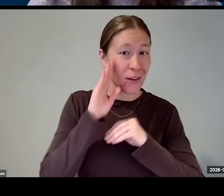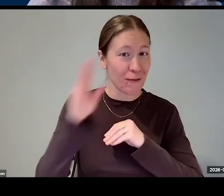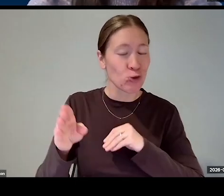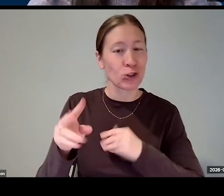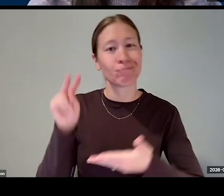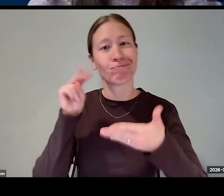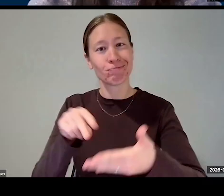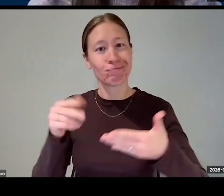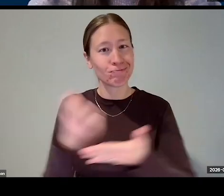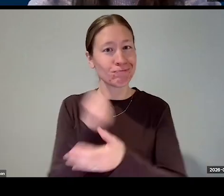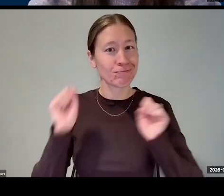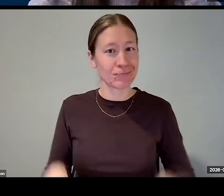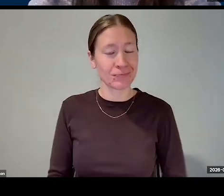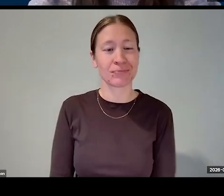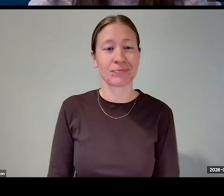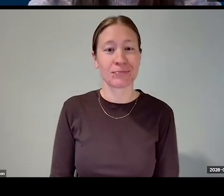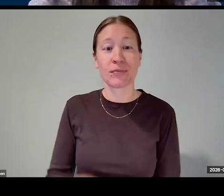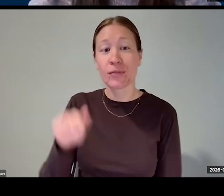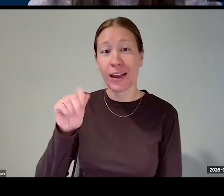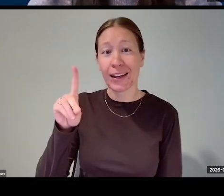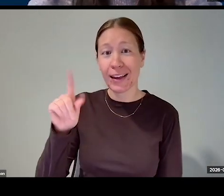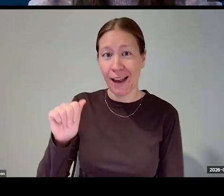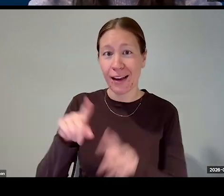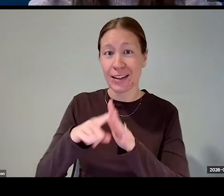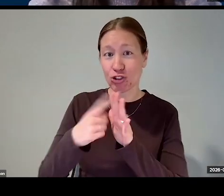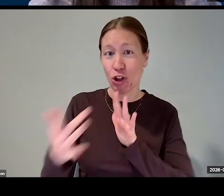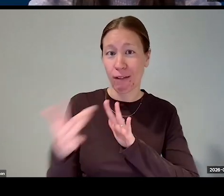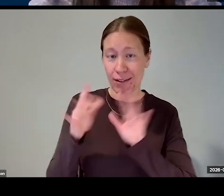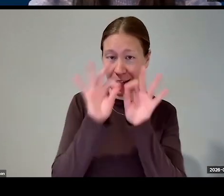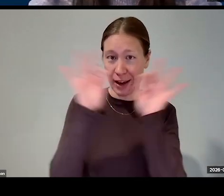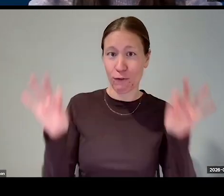we have our ADA initial contact form. This is how you can contact our office